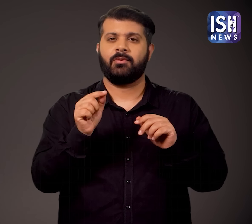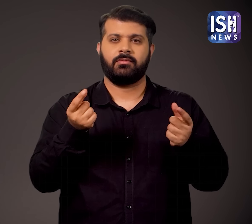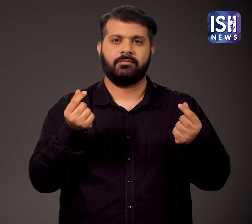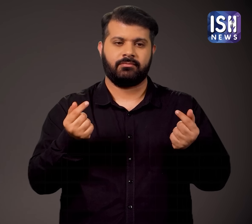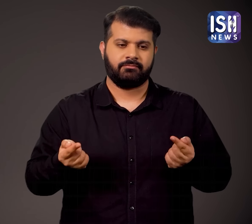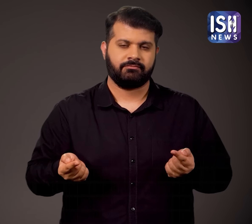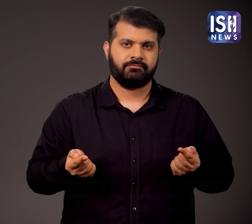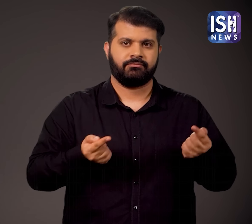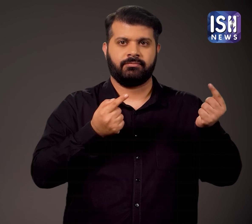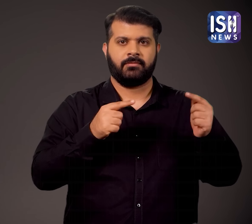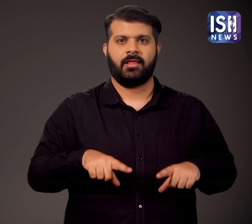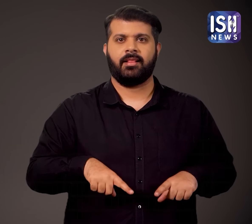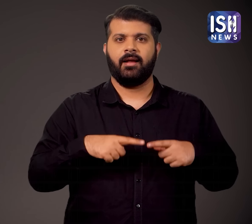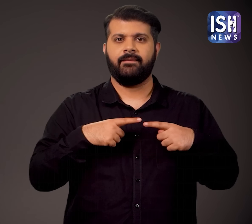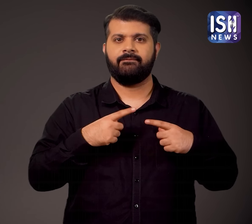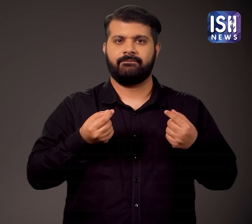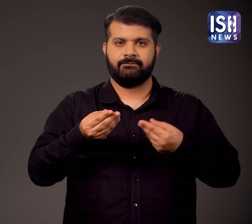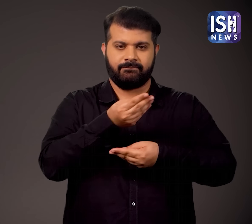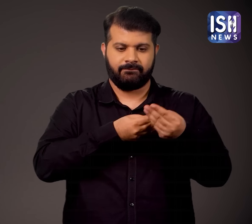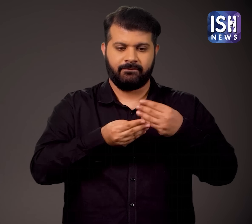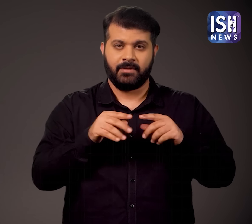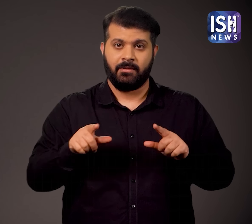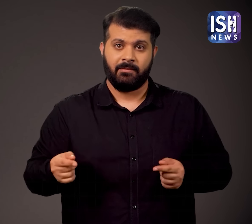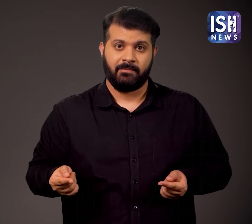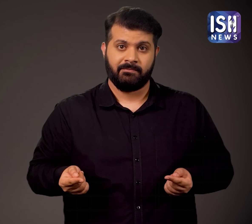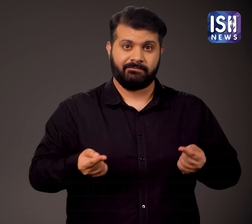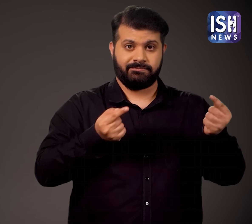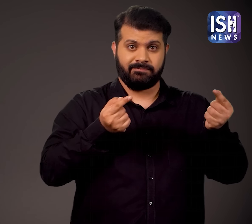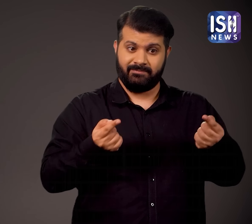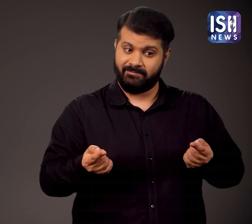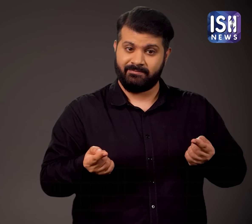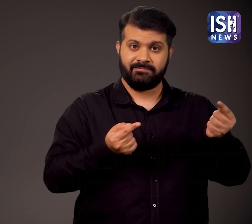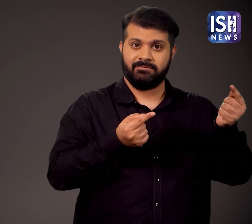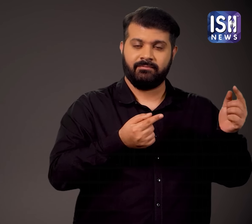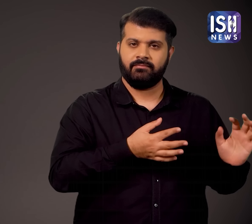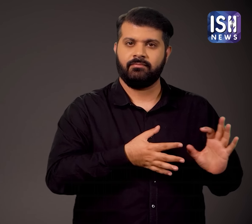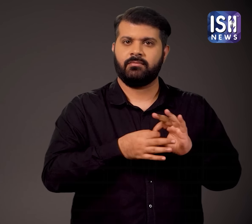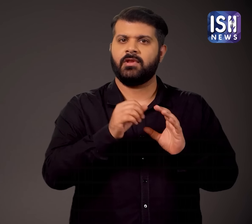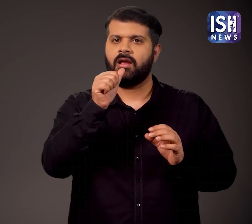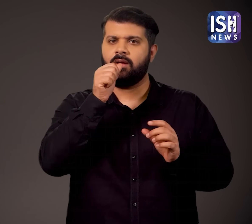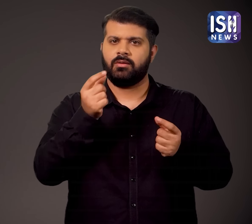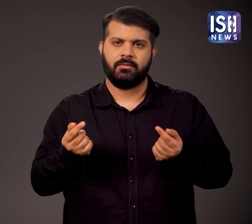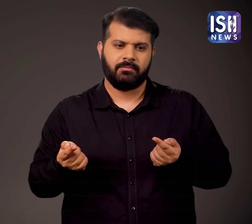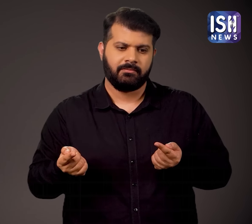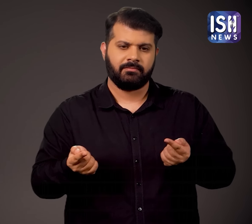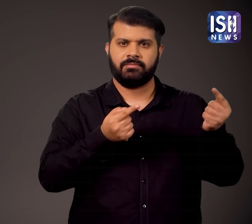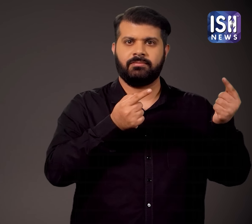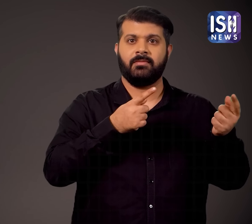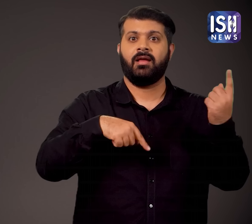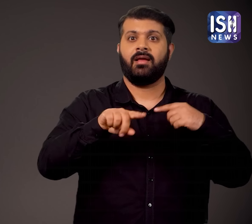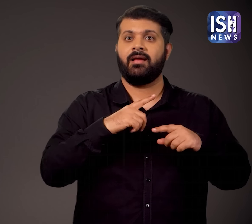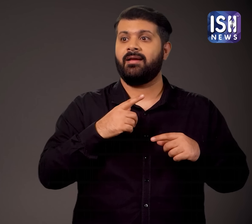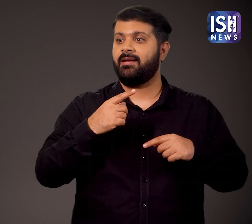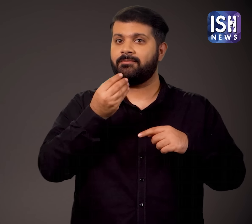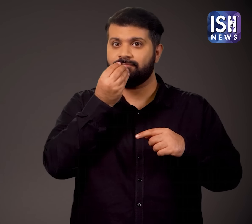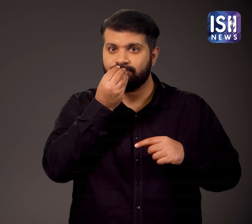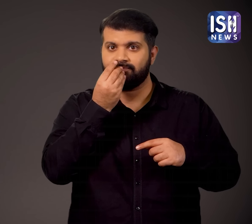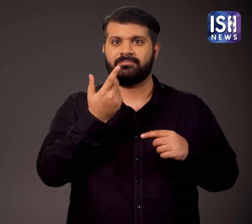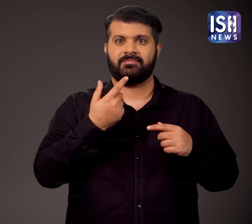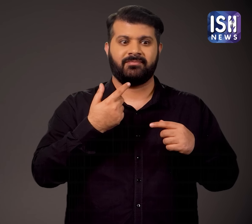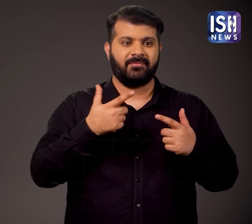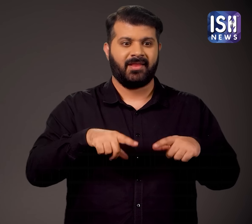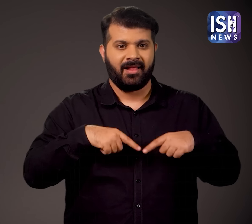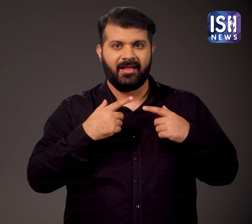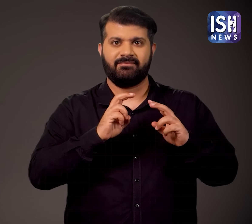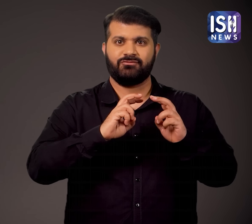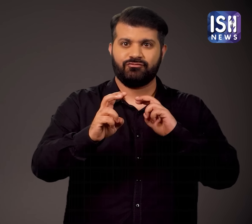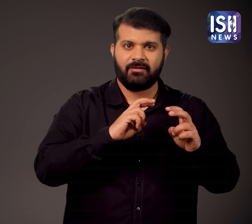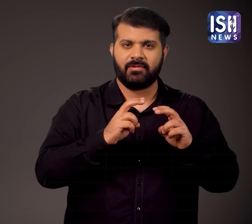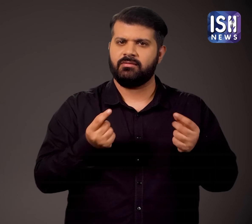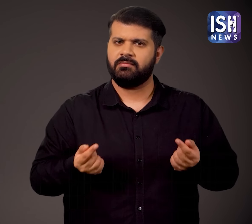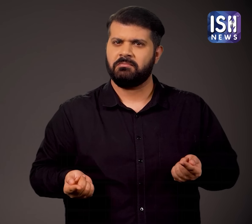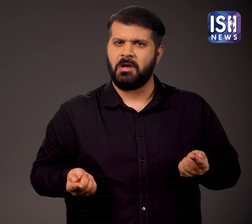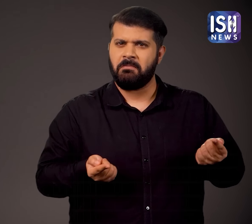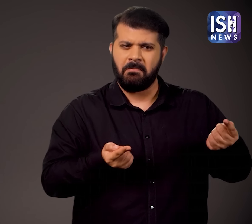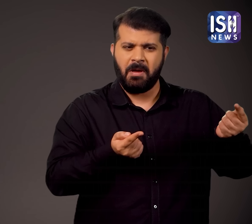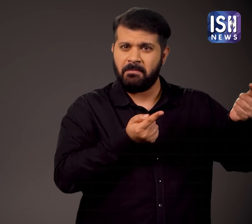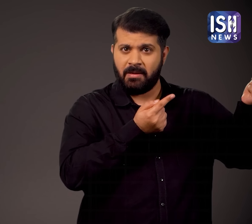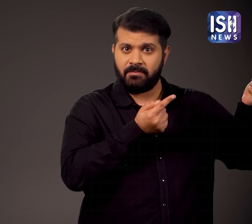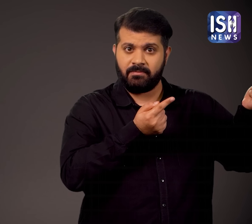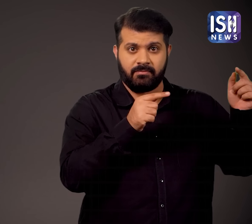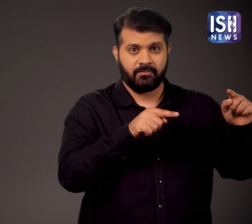It is mainly due to inflation, higher alcohol prices, and changing lifestyles.